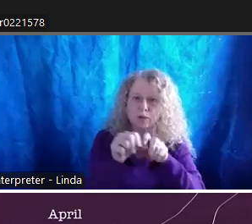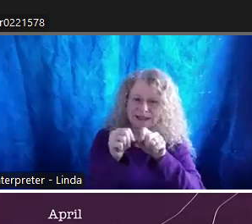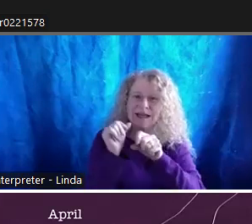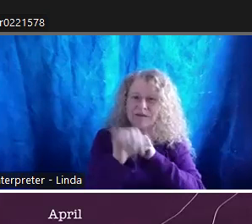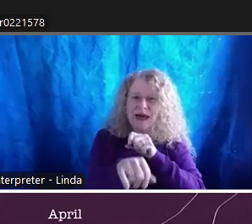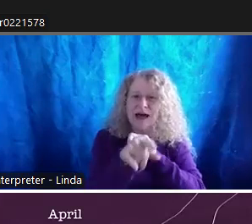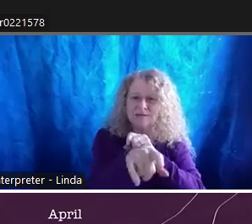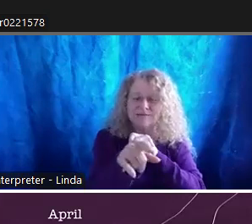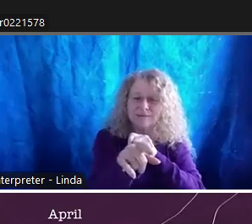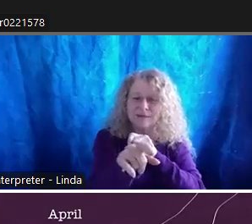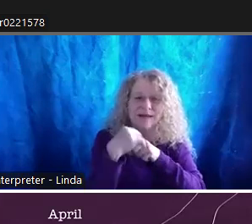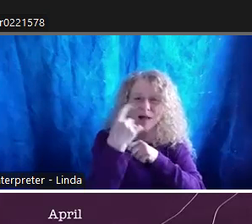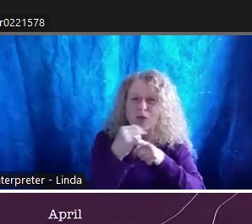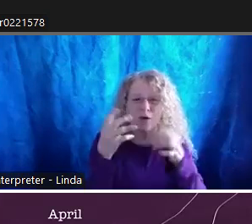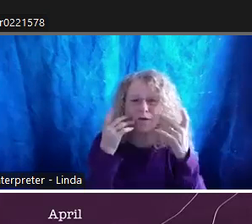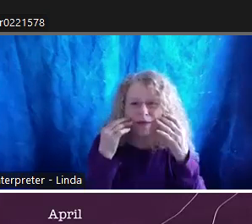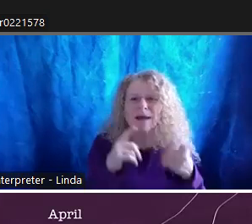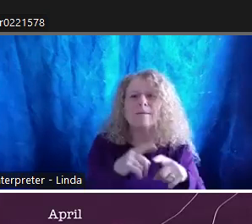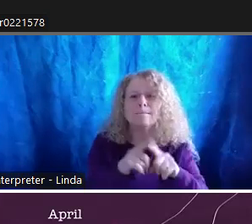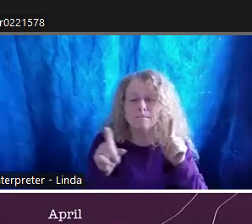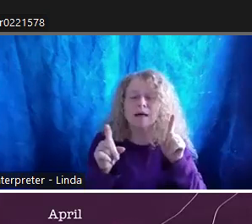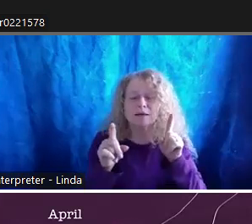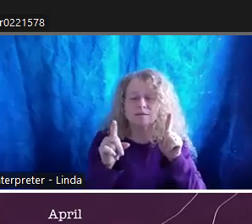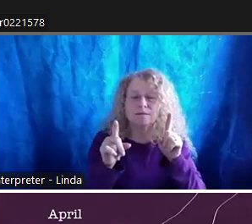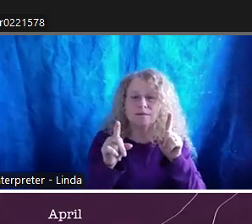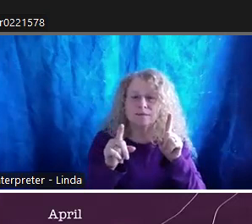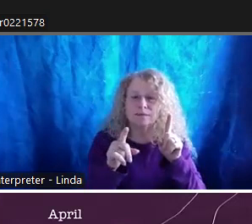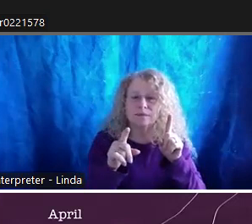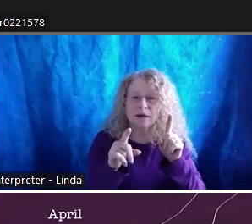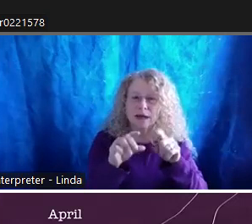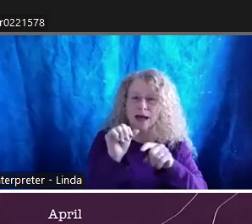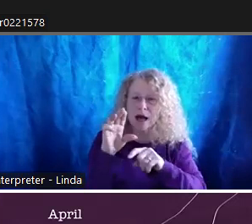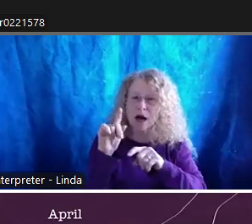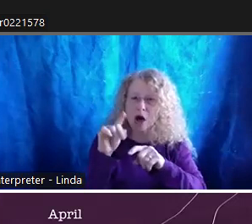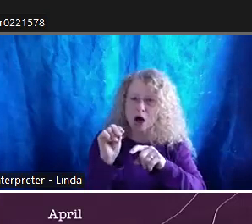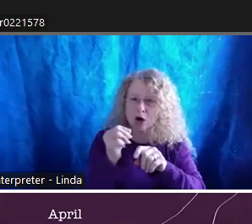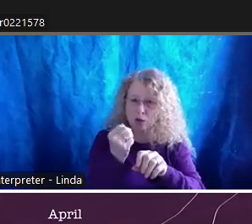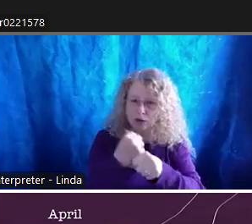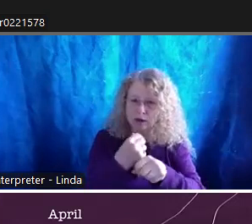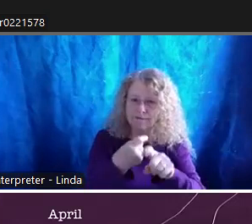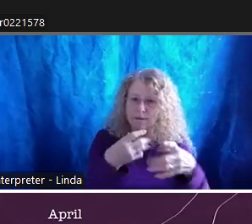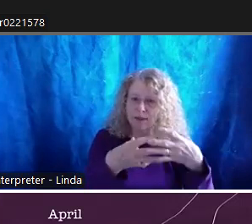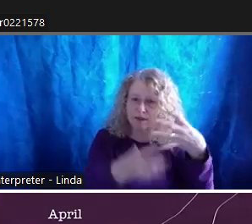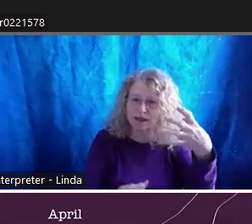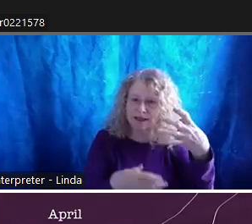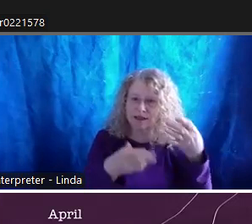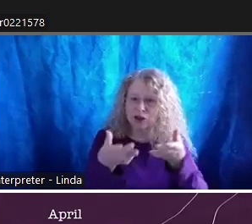LOOK FRIENDLY BUT IT IS AN AUTO GENERATED E-MAIL FROM THE LISTSERV LETTING YOU KNOW YOU ARE HAVE BEEN ADDED.